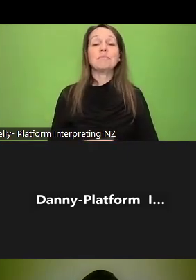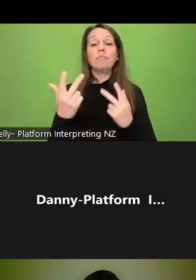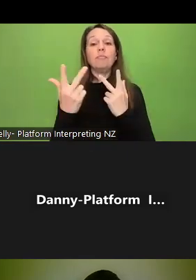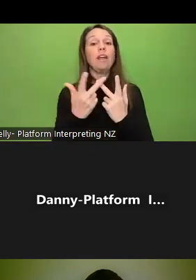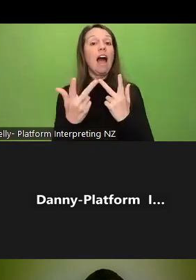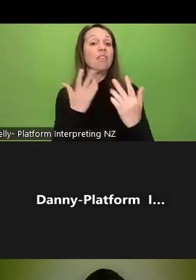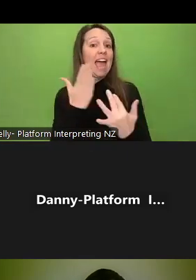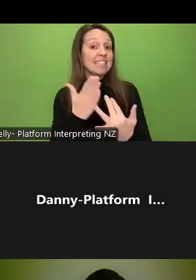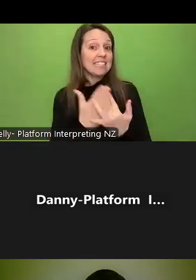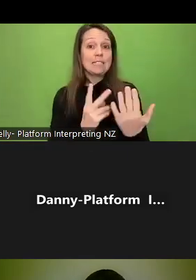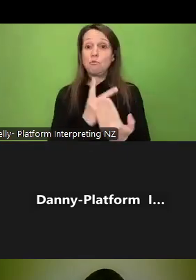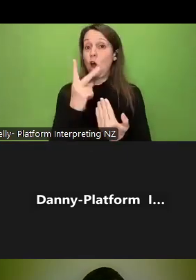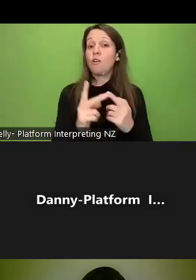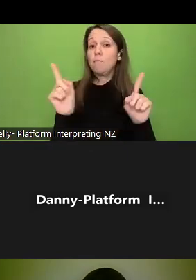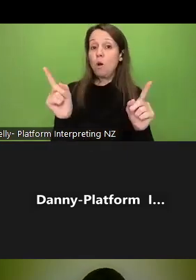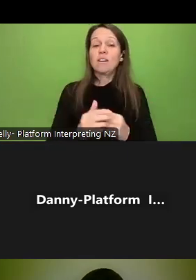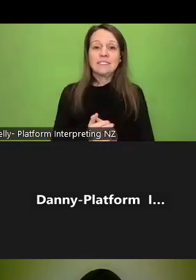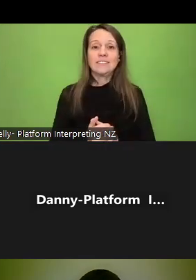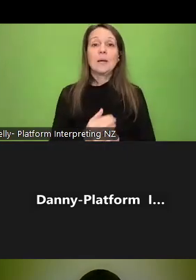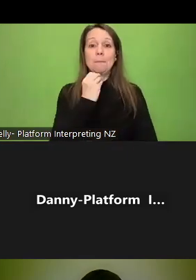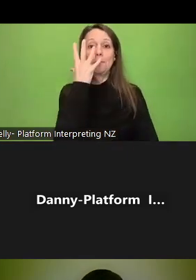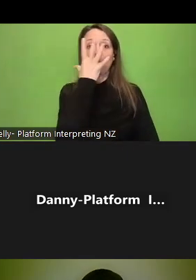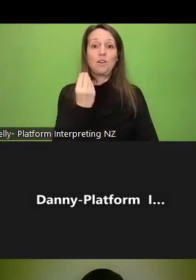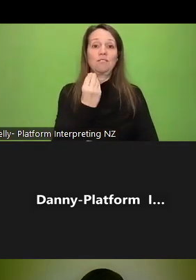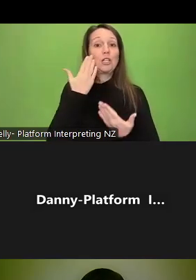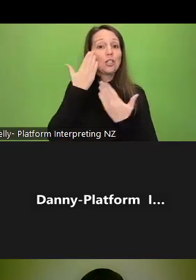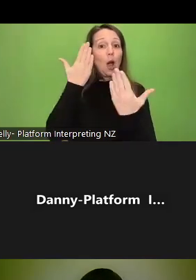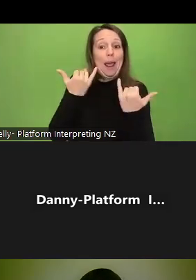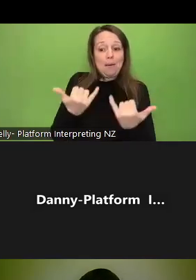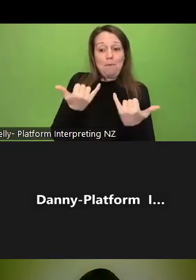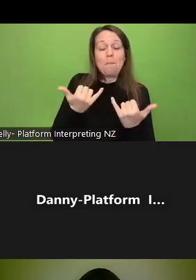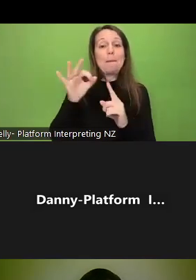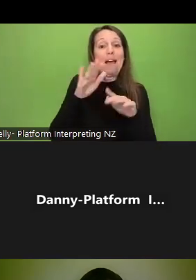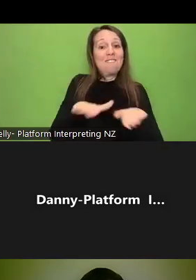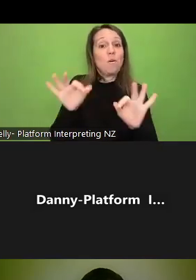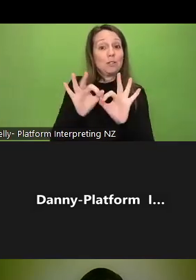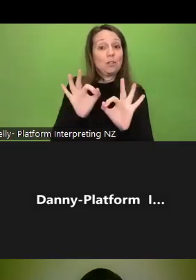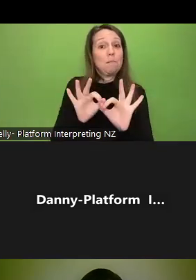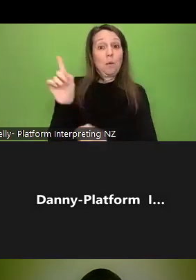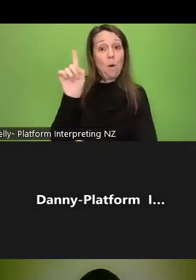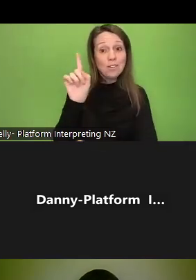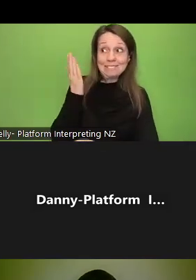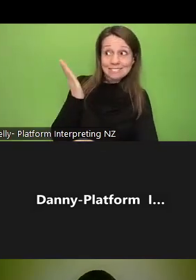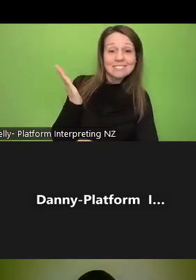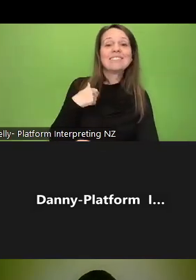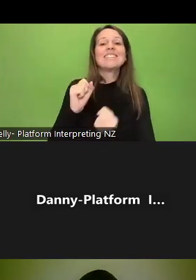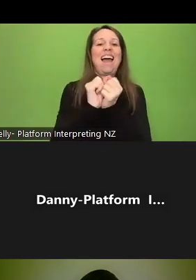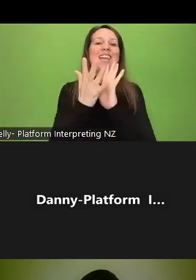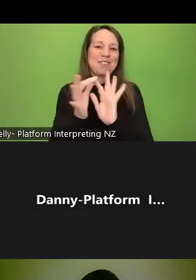access programs, this being so beautifully demoed by Platform Interpreting right now, is New Zealand Sign Language Interpretation.